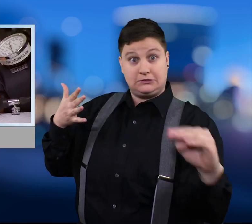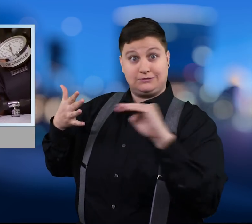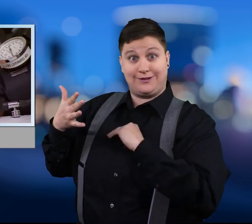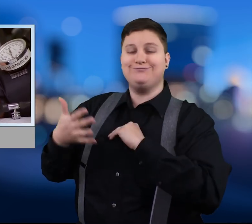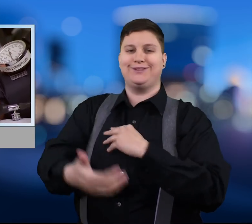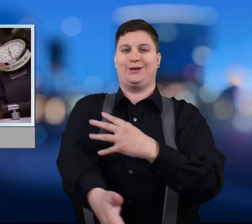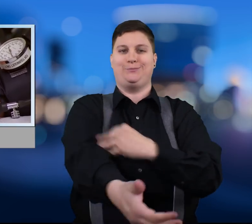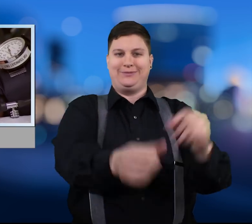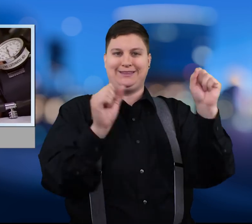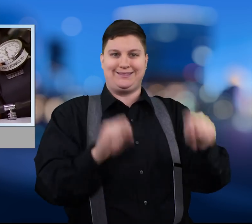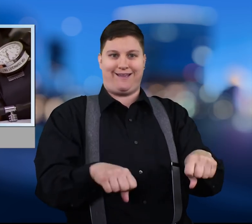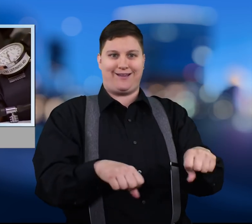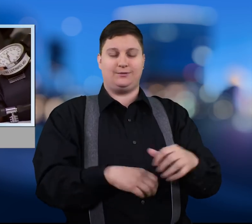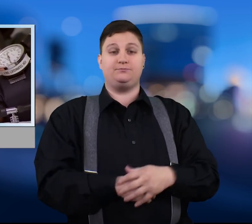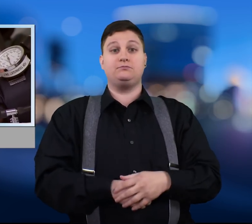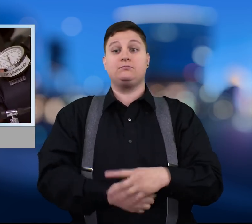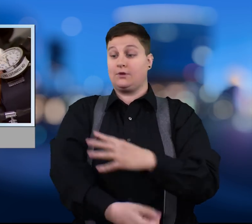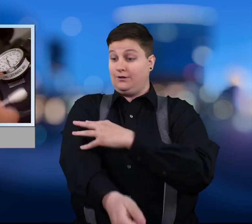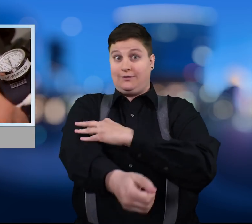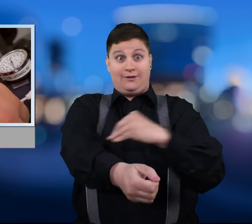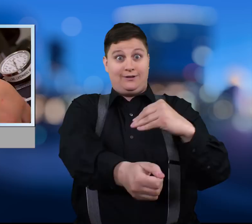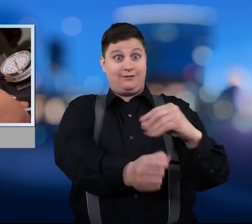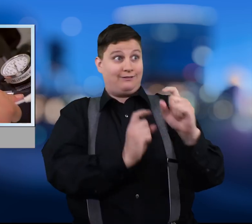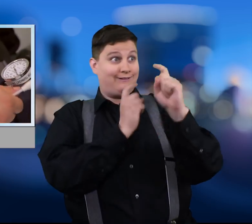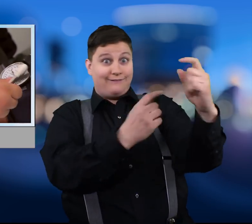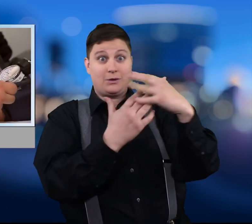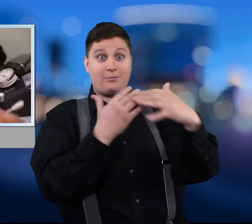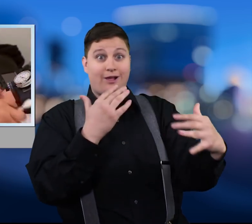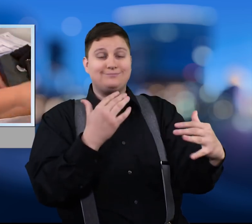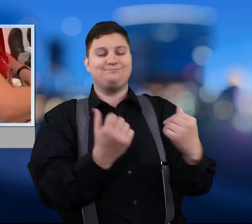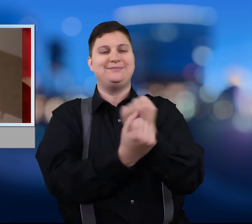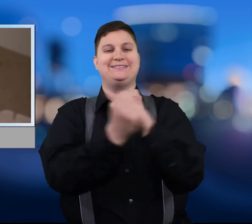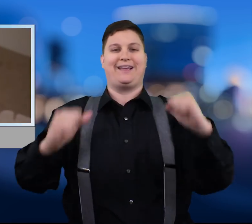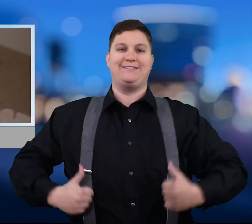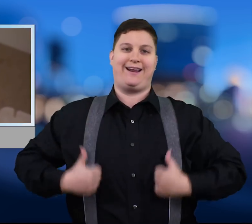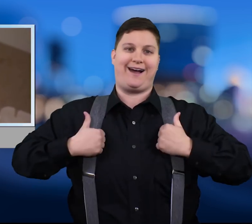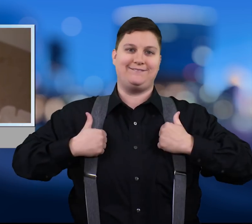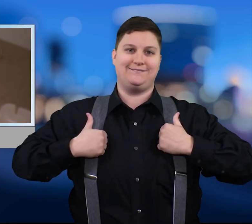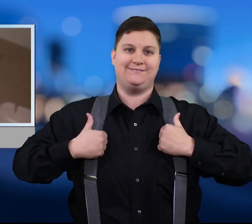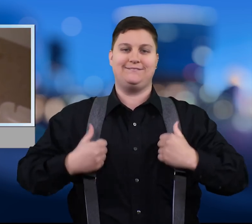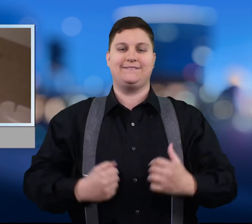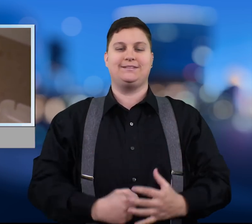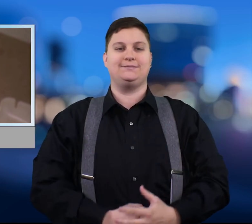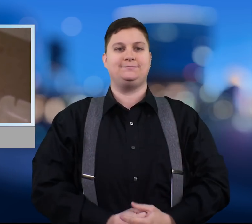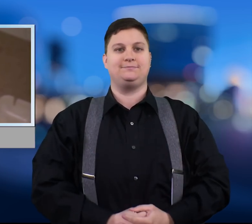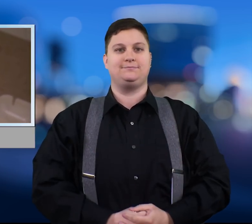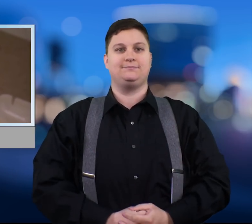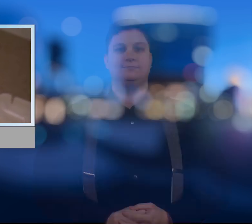that. The process for general donations takes about 8 to 10 minutes and can save a life.